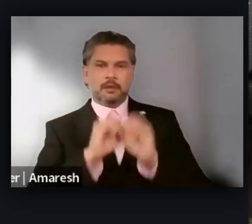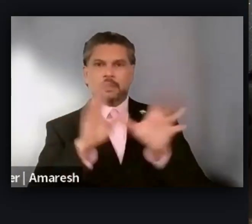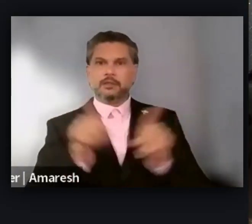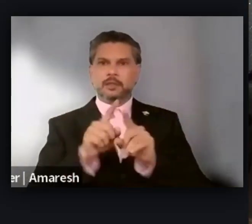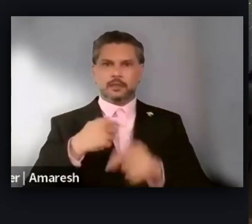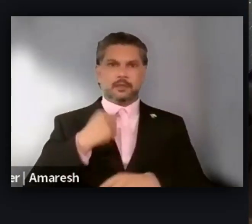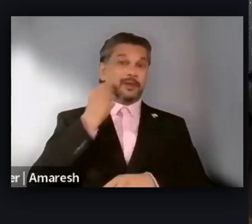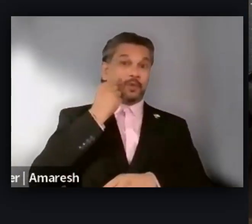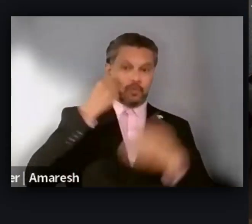label them as.